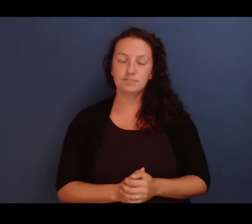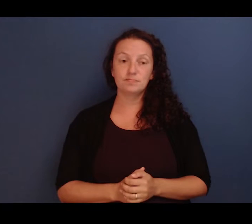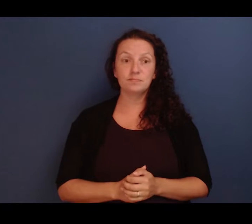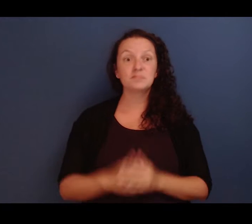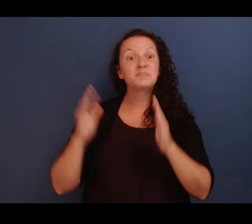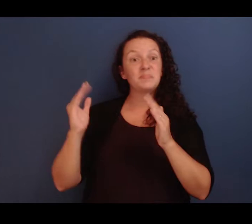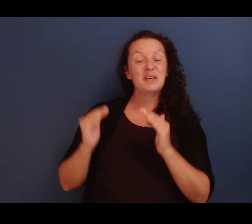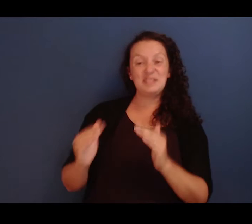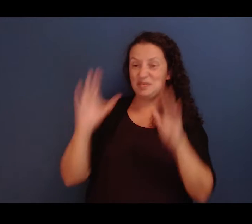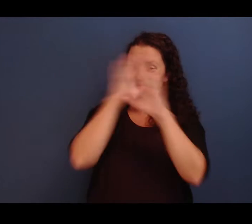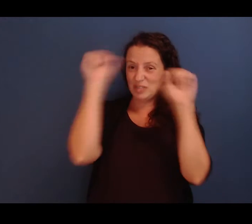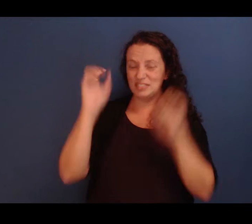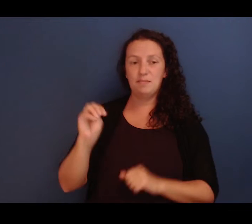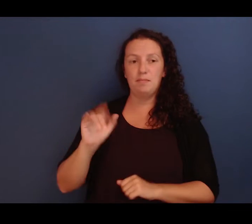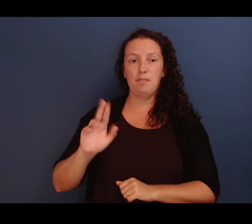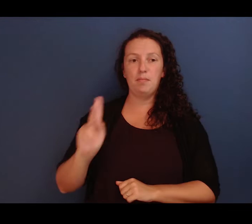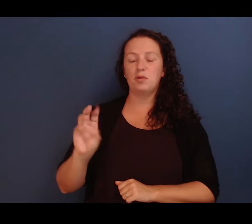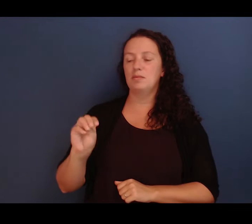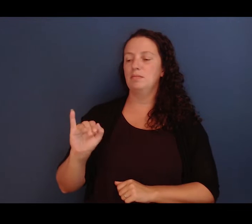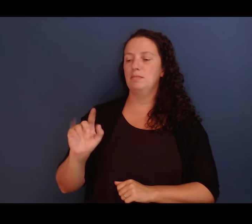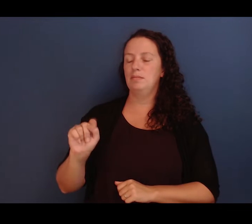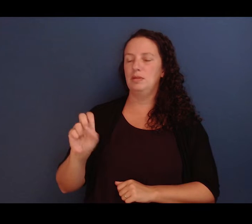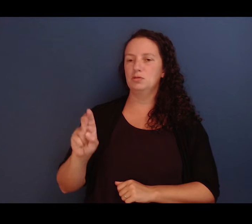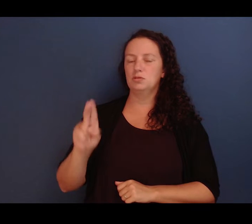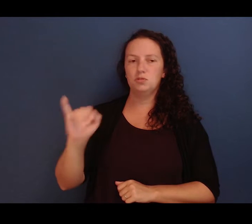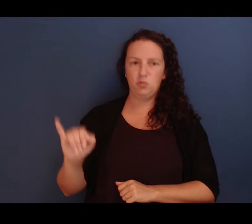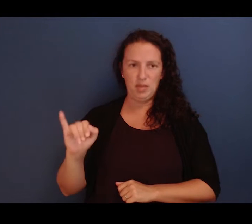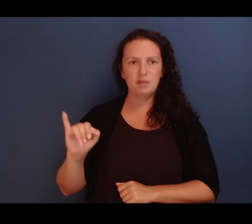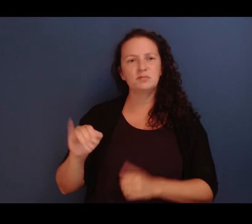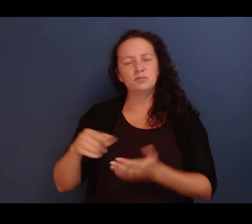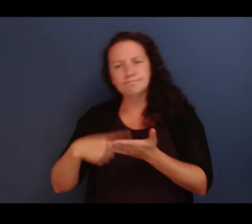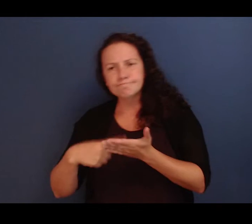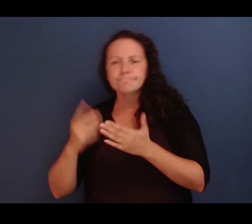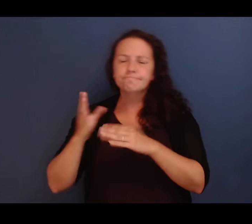Up next is President Mark Mitsui to talk about our preferred future of learning and work.